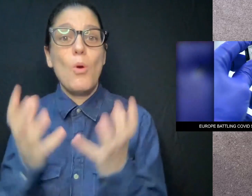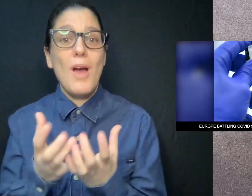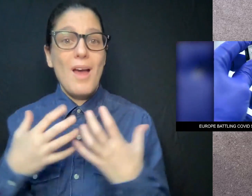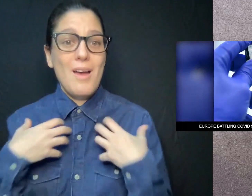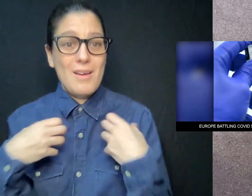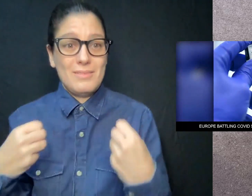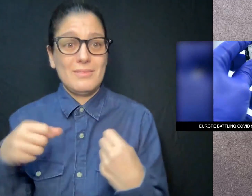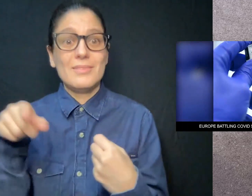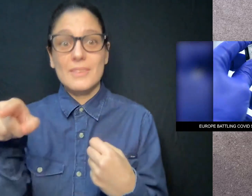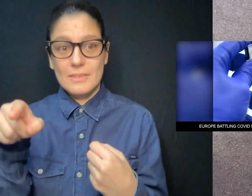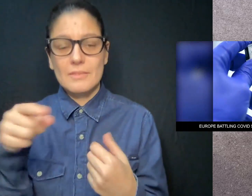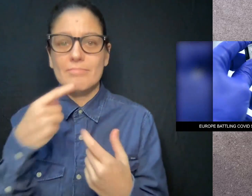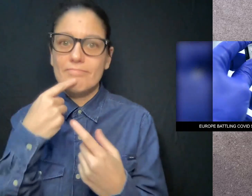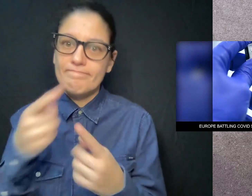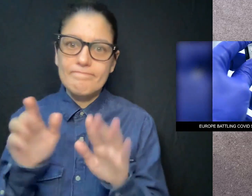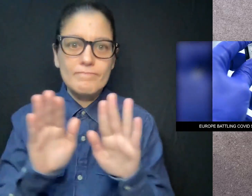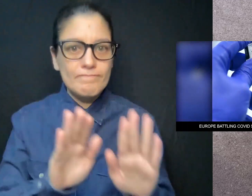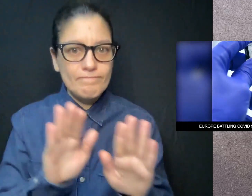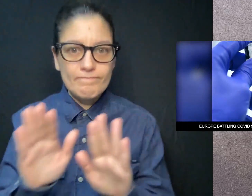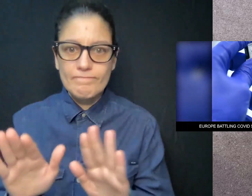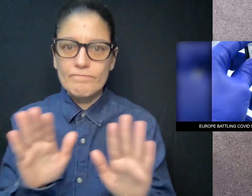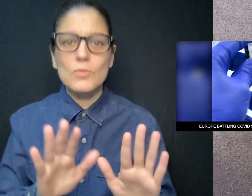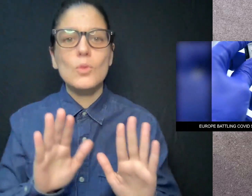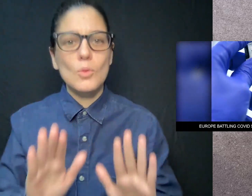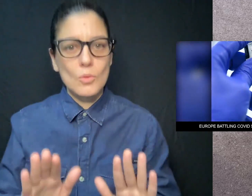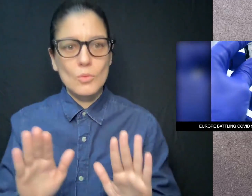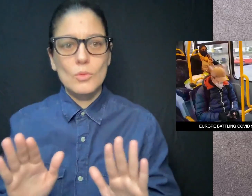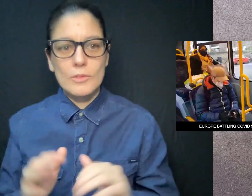but the World Health Organization is telling everyone to remain calm